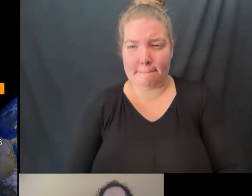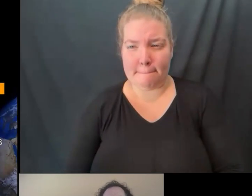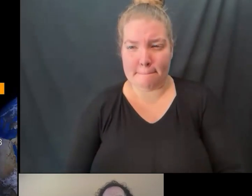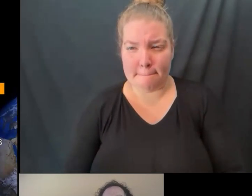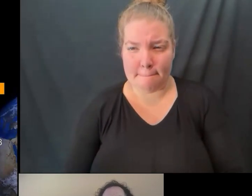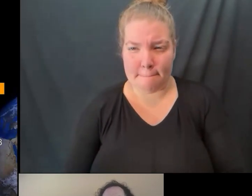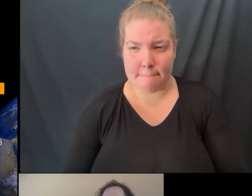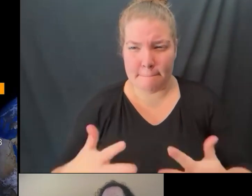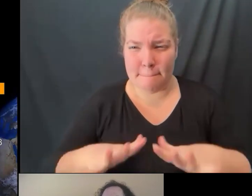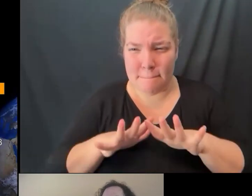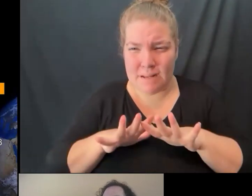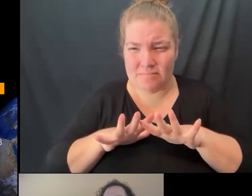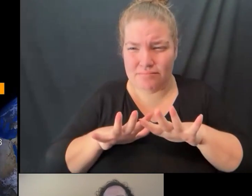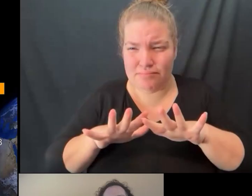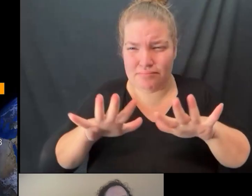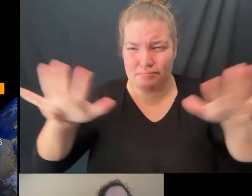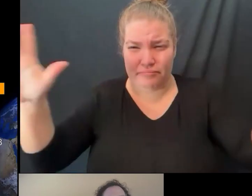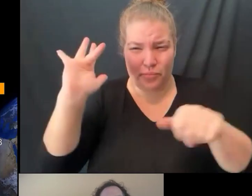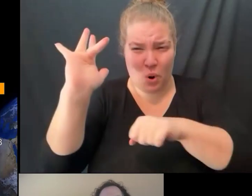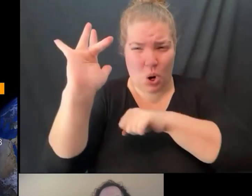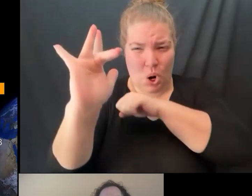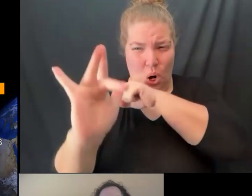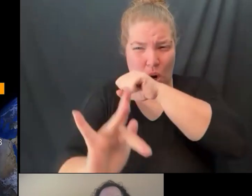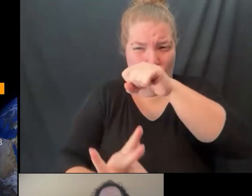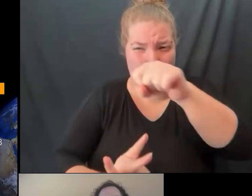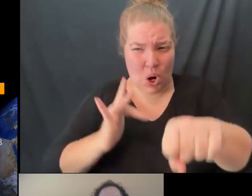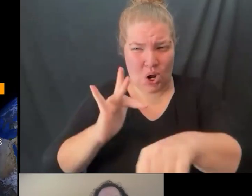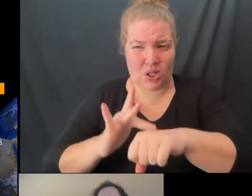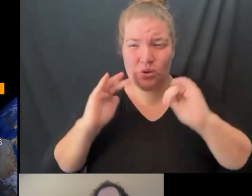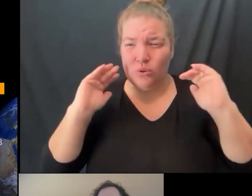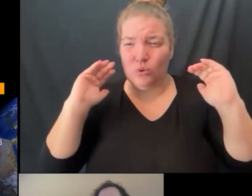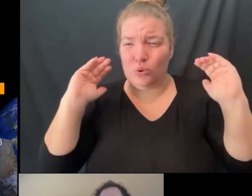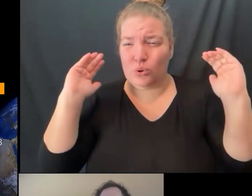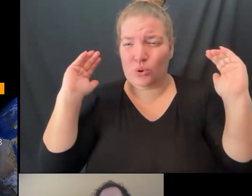Now, WCAG has been trending all over the world. It's hard to find any accessibility regulation